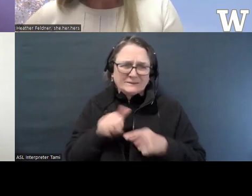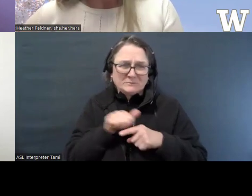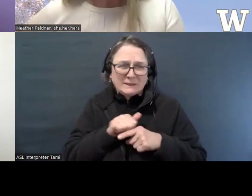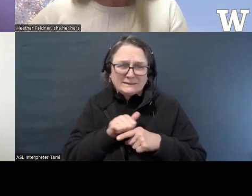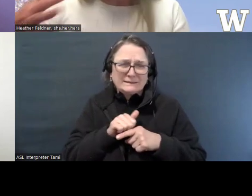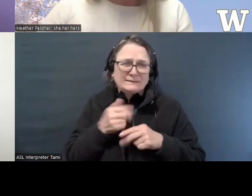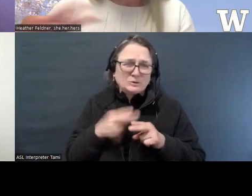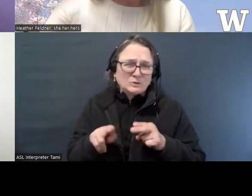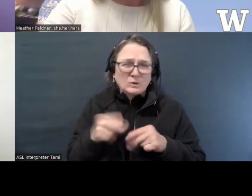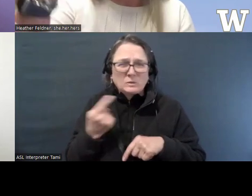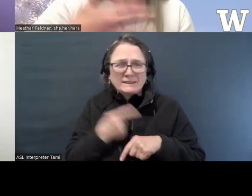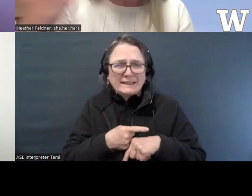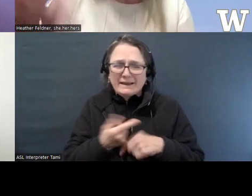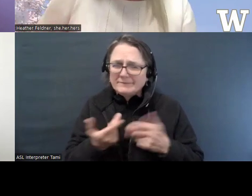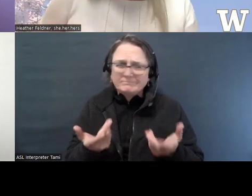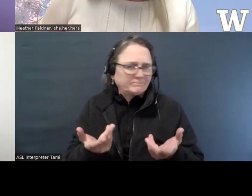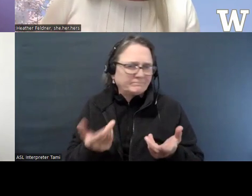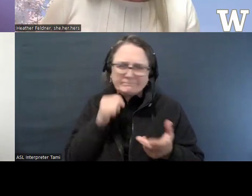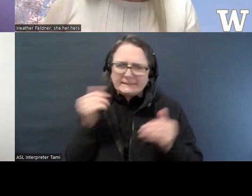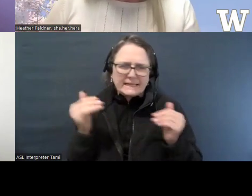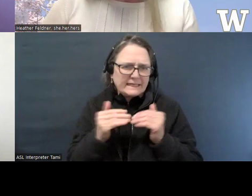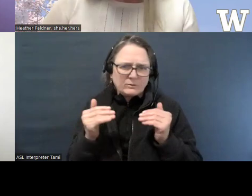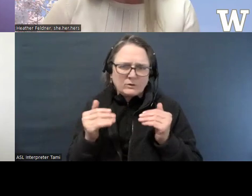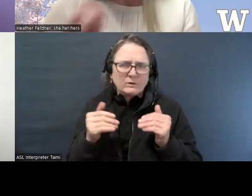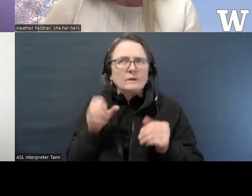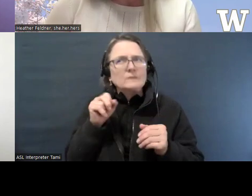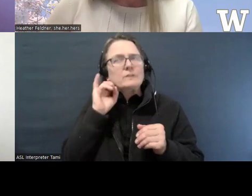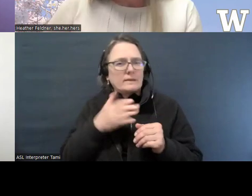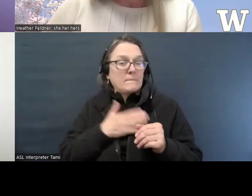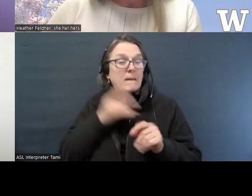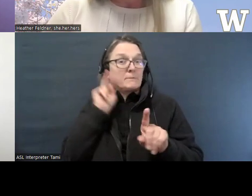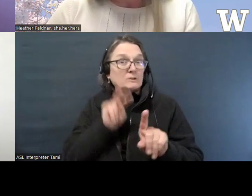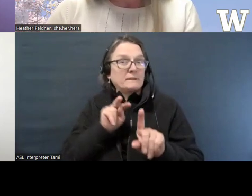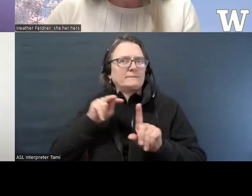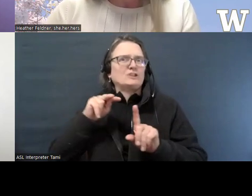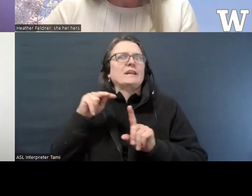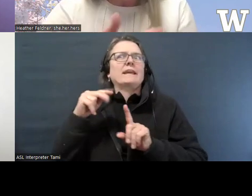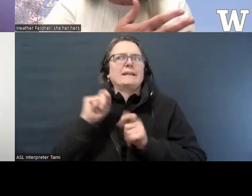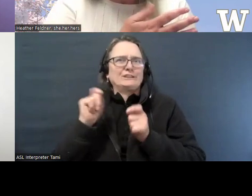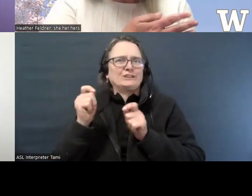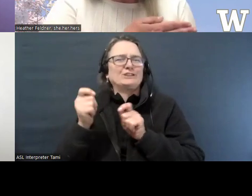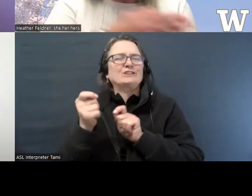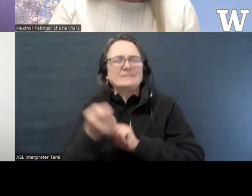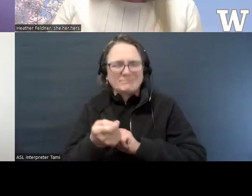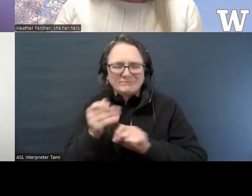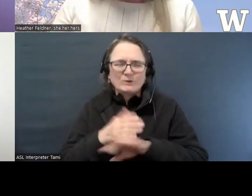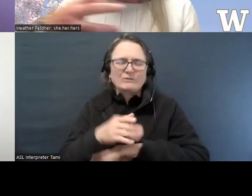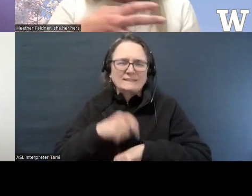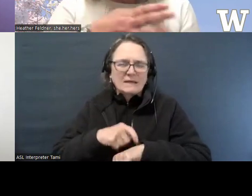now I see, like, I just have a different perspective now, and I think that's important to recognize too, that people in the healthcare community